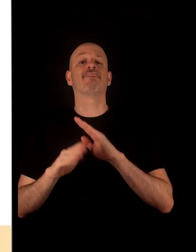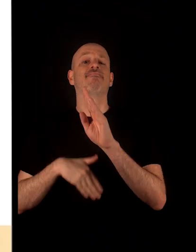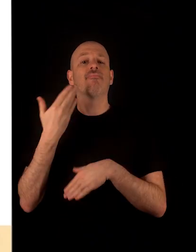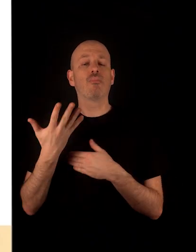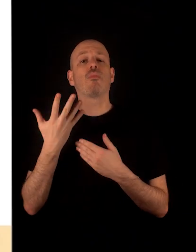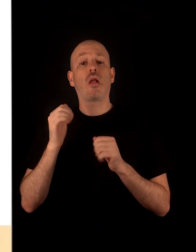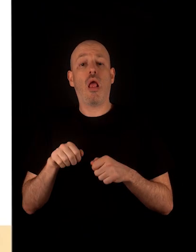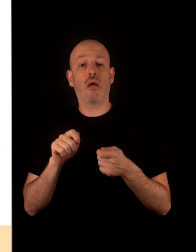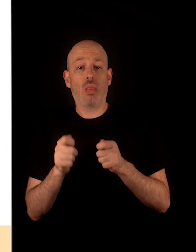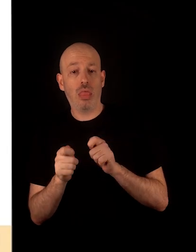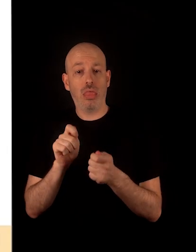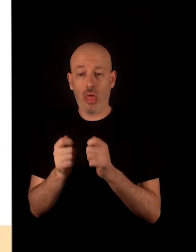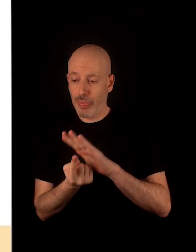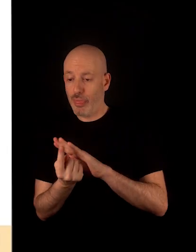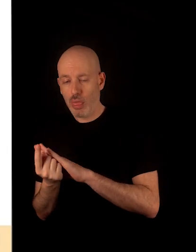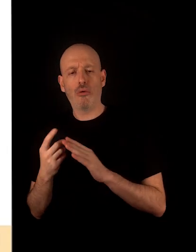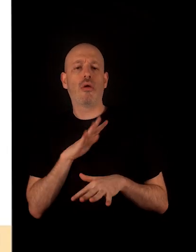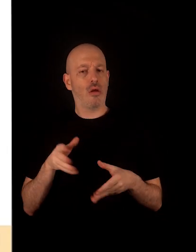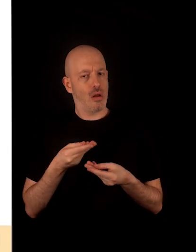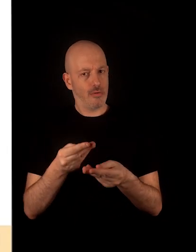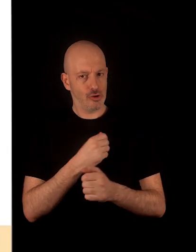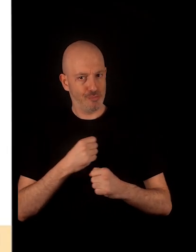and specific needs that they might have